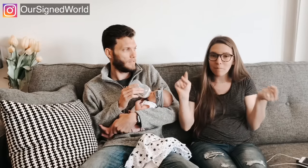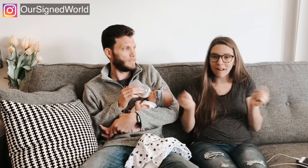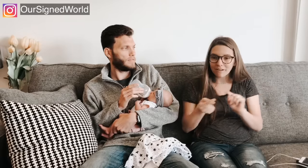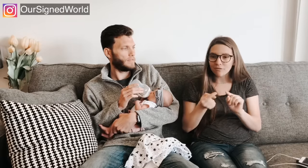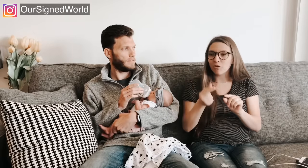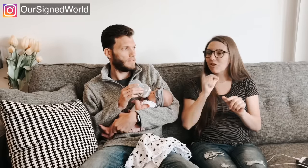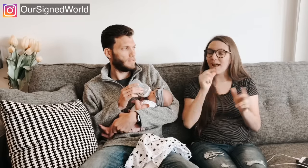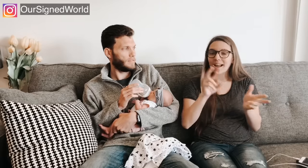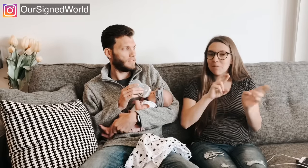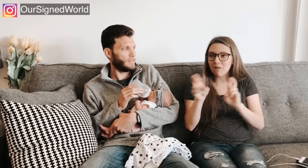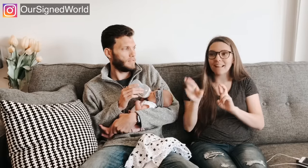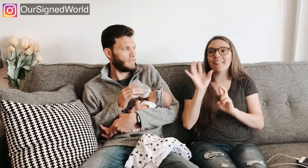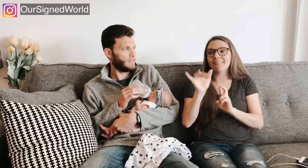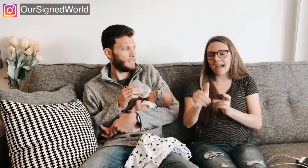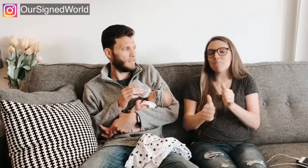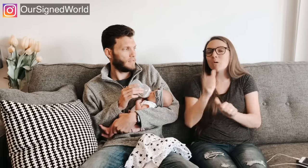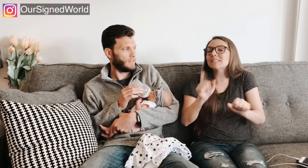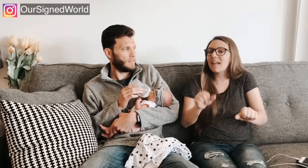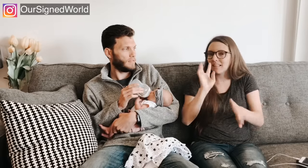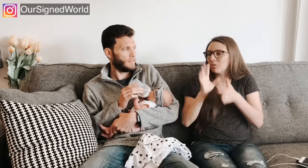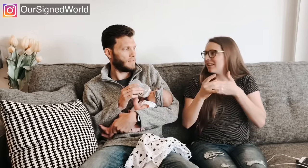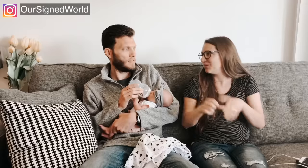painful you're not gonna be ready and that most likely will lead to a